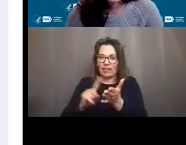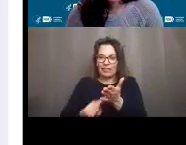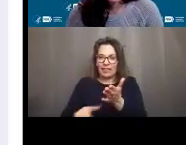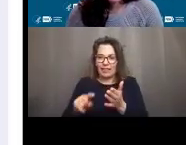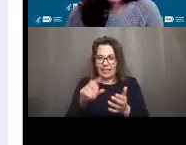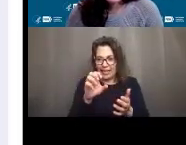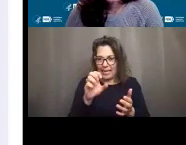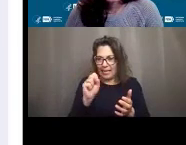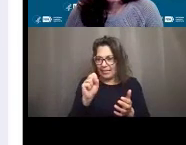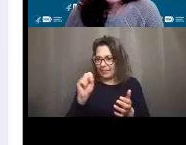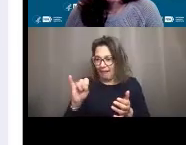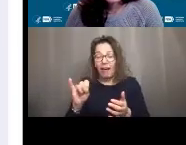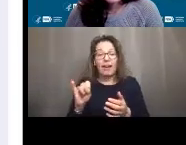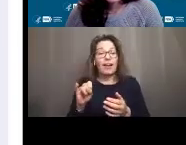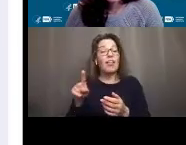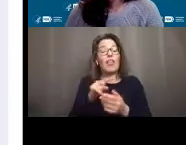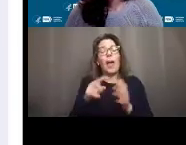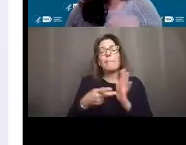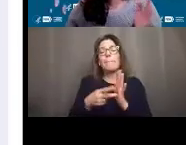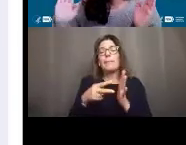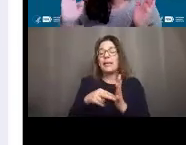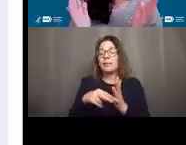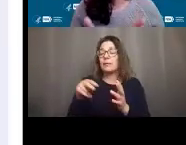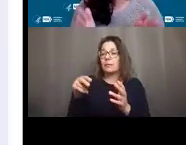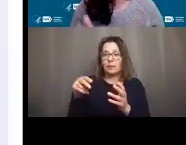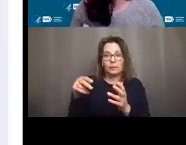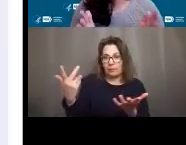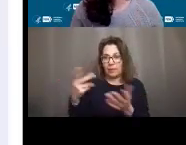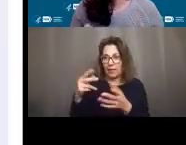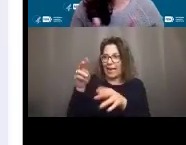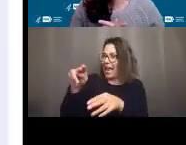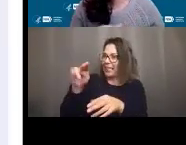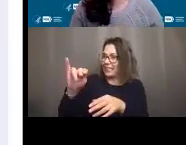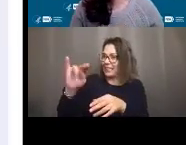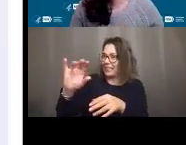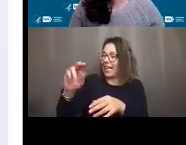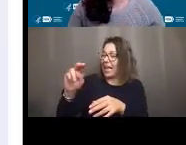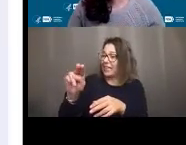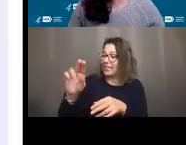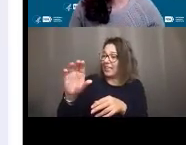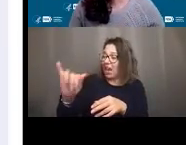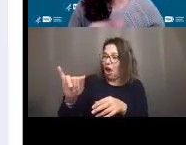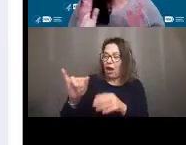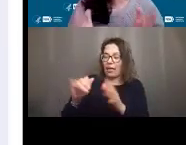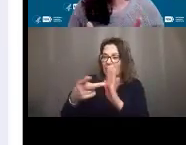And so typically 1 to 3 years of funding is provided to allow the supplement awardee